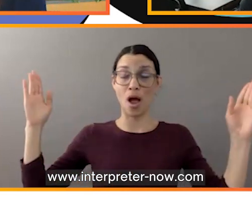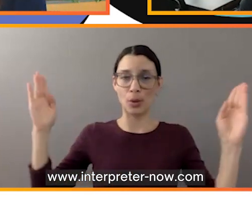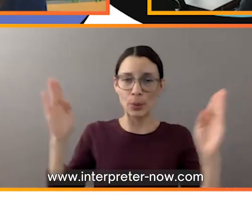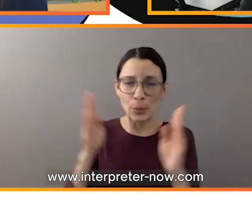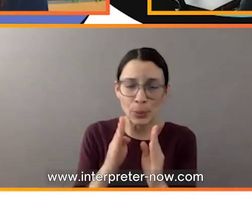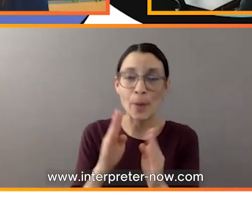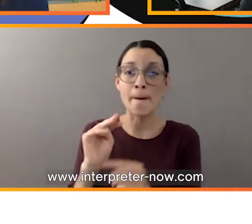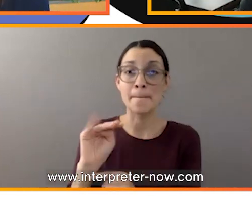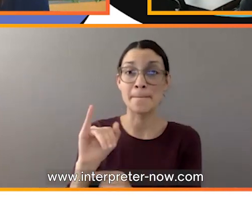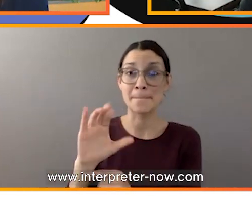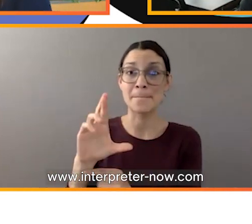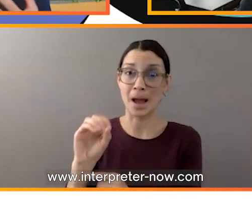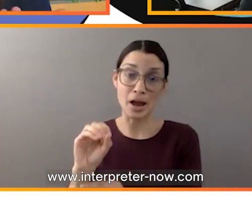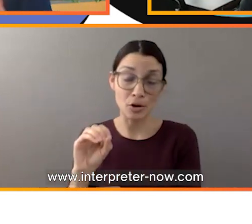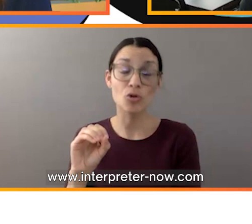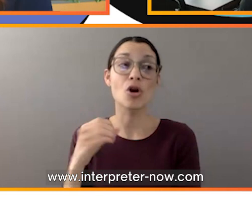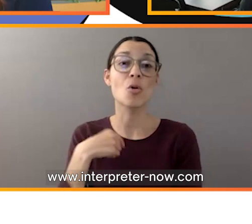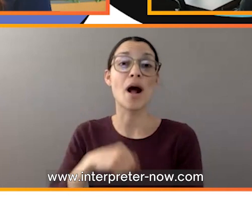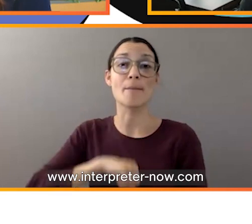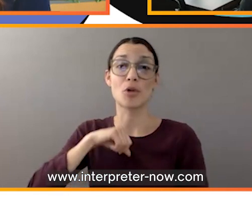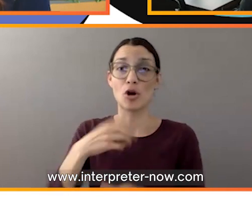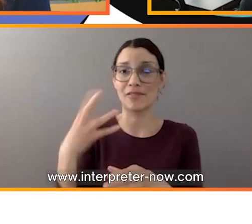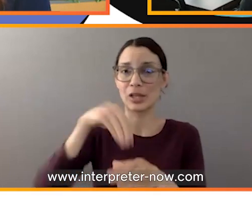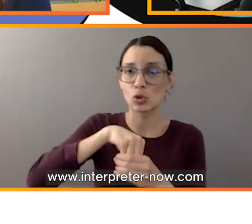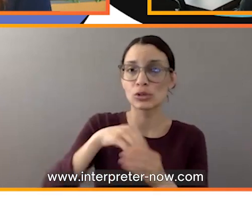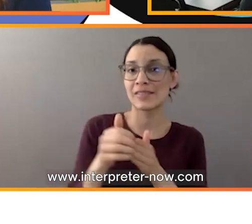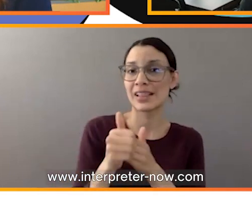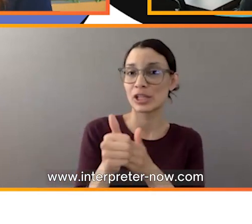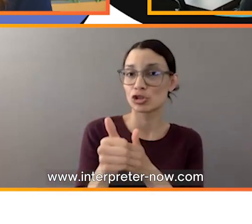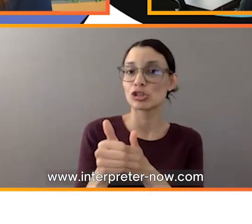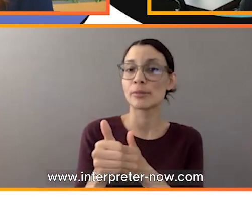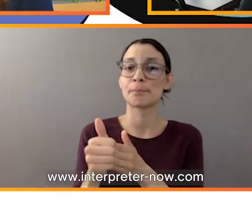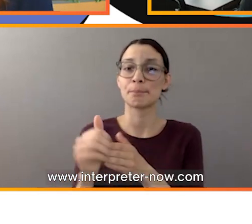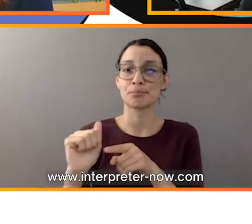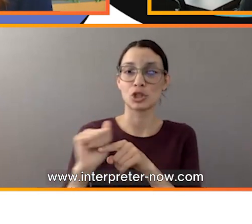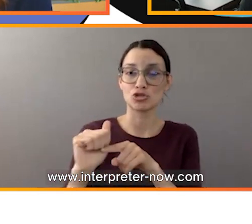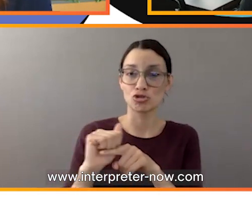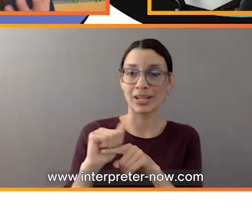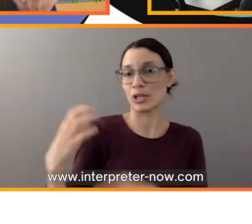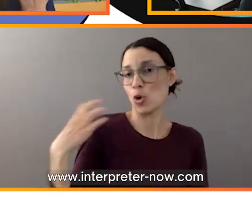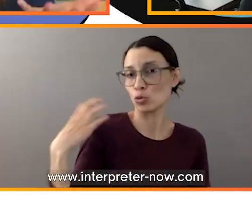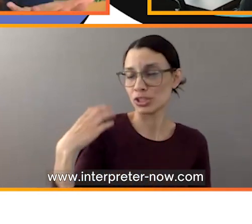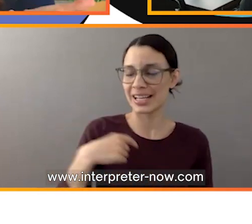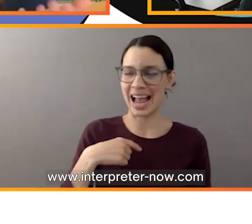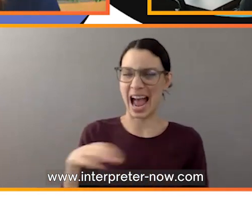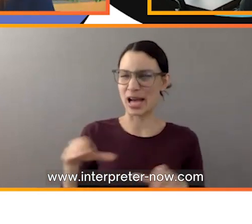At the micro level, Inclusive Leadership Coaching that I do one-on-one, where in the beginning,